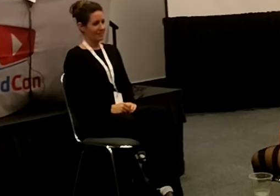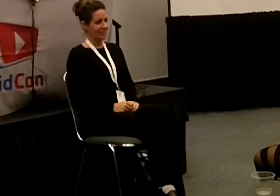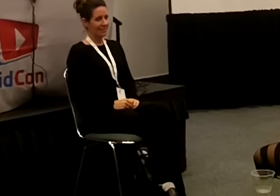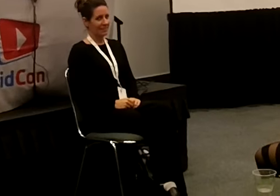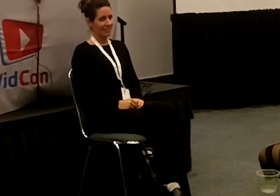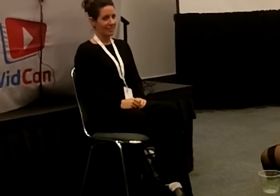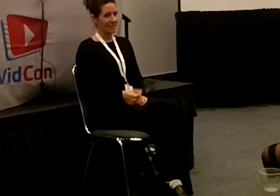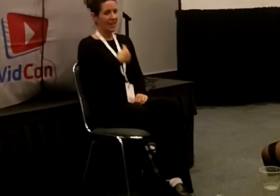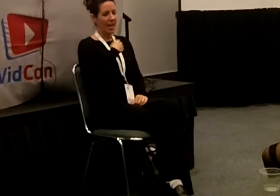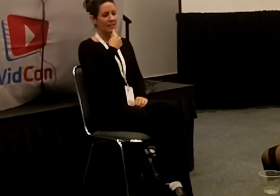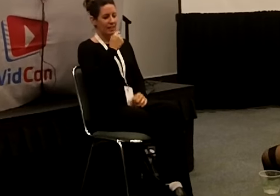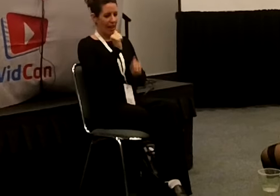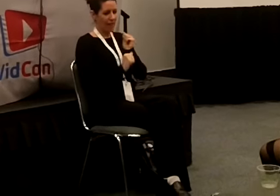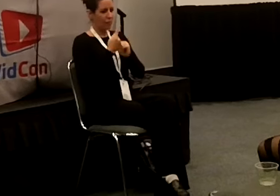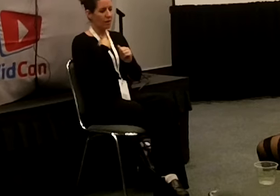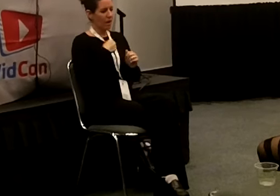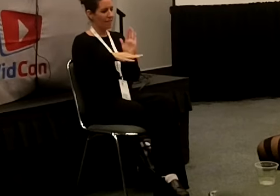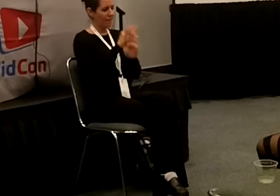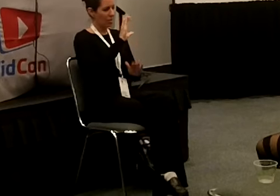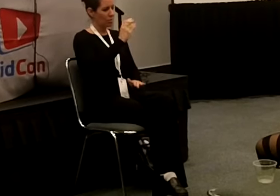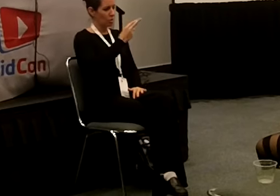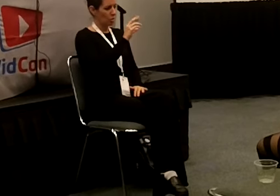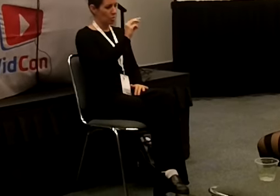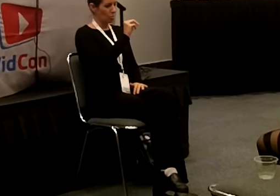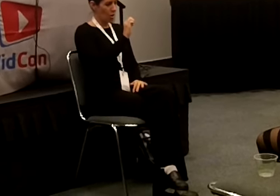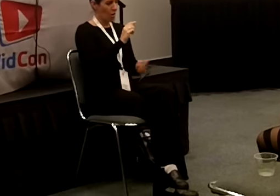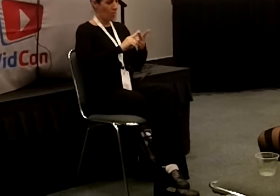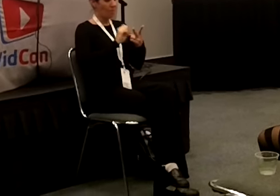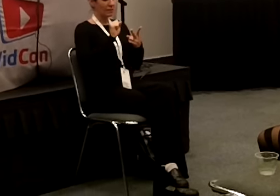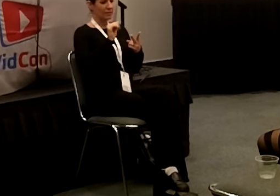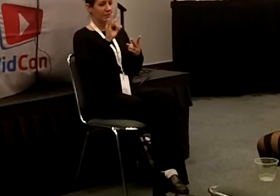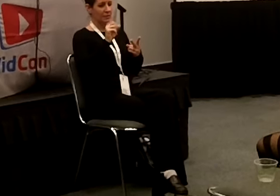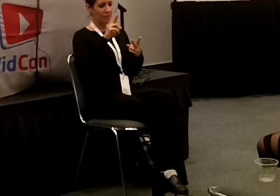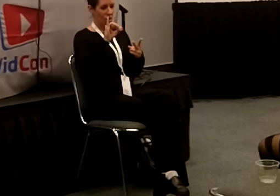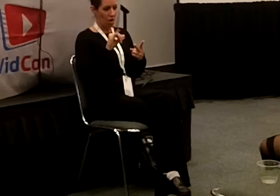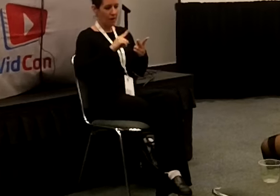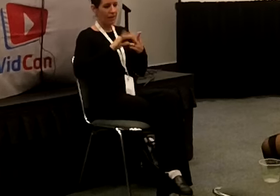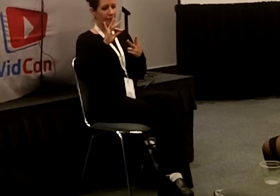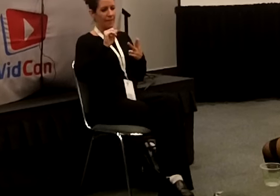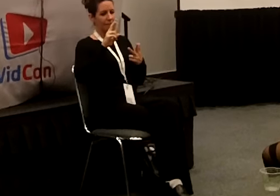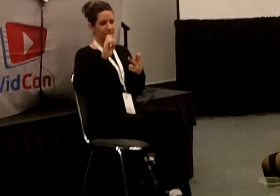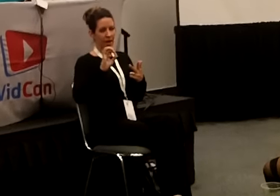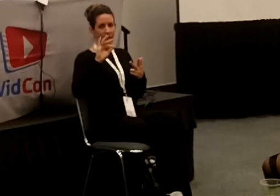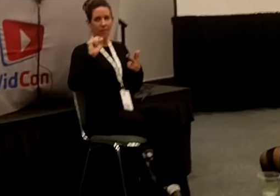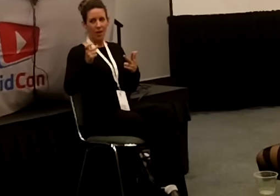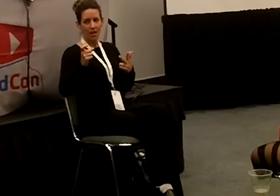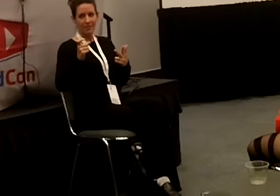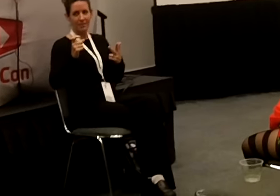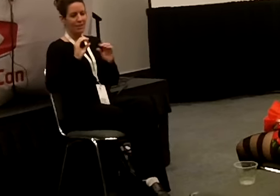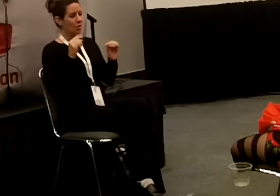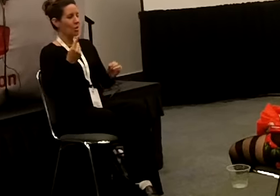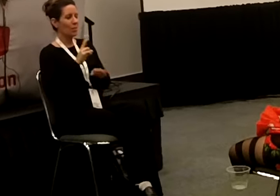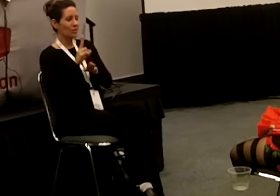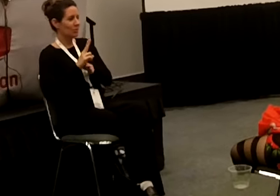I say every browser - I found it for Chrome, Safari, and Firefox. It's okay, nobody uses Internet Explorer.